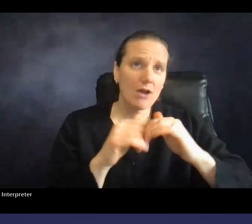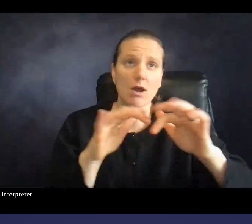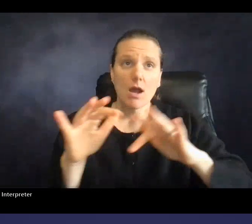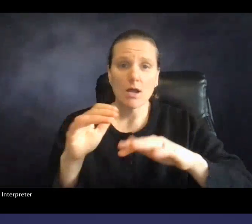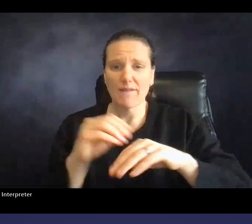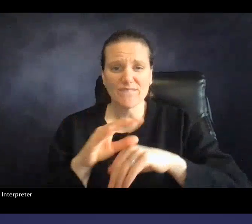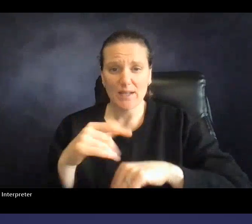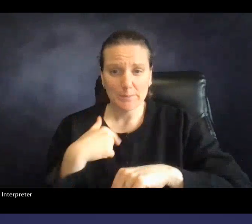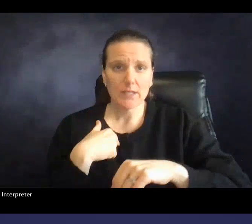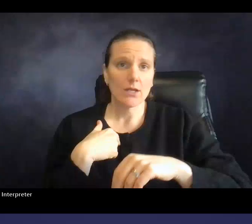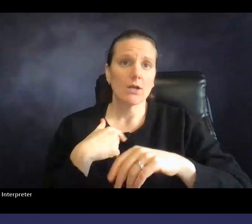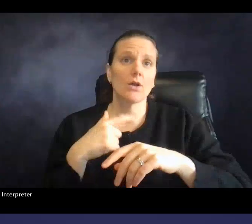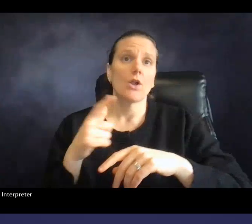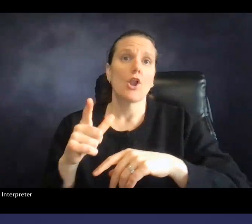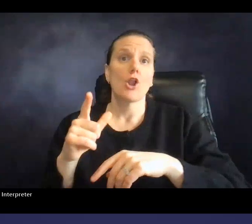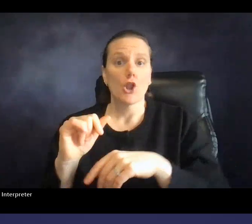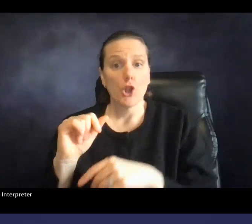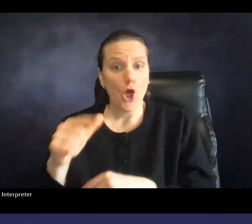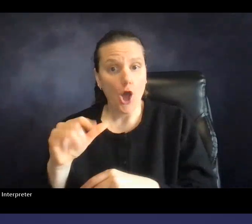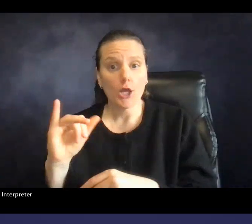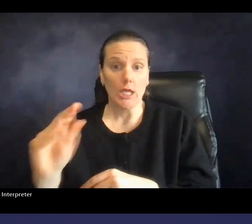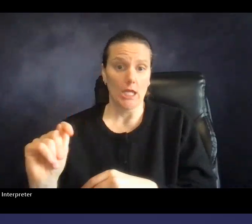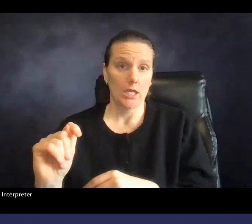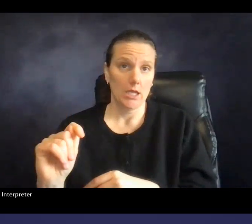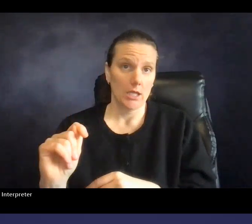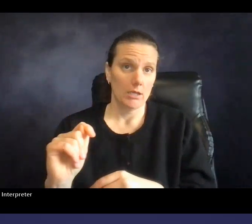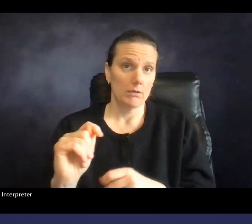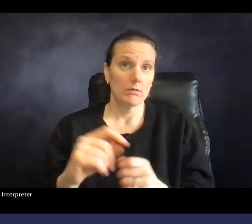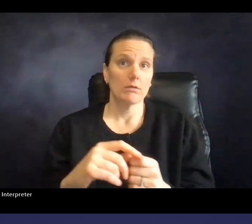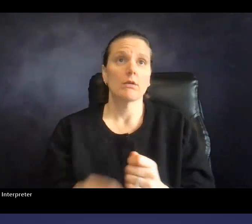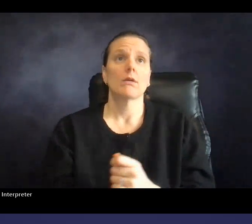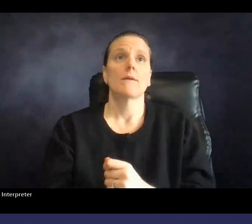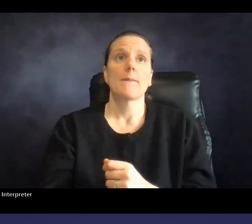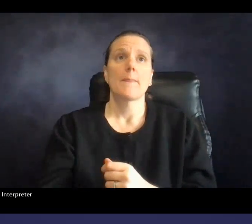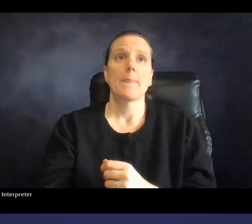You can just log that Kim, if you,